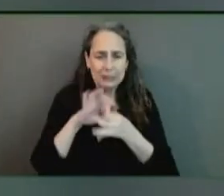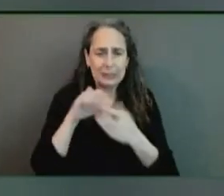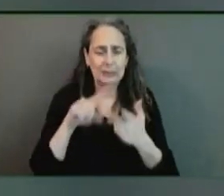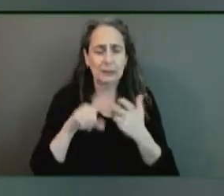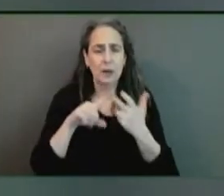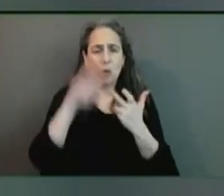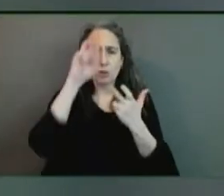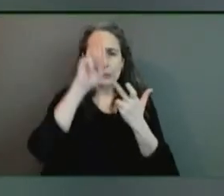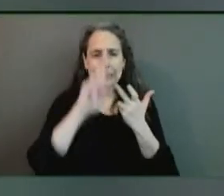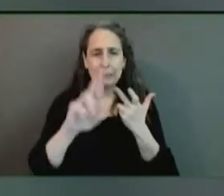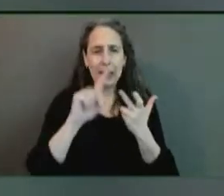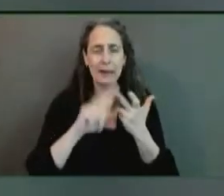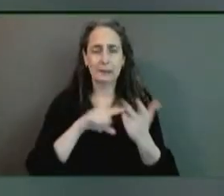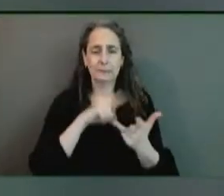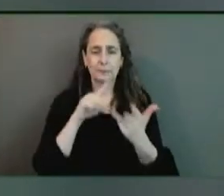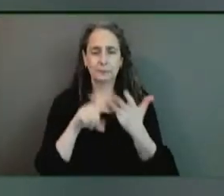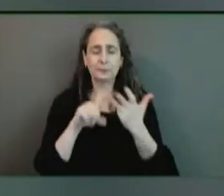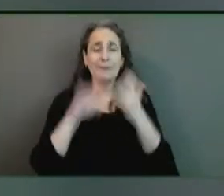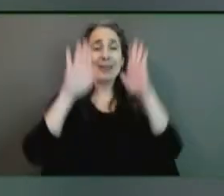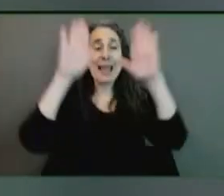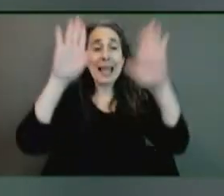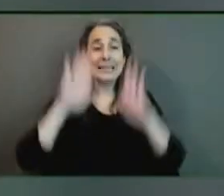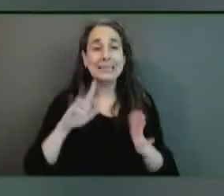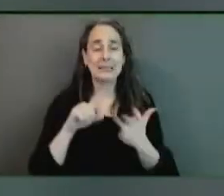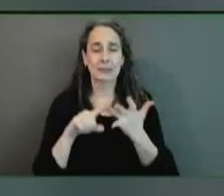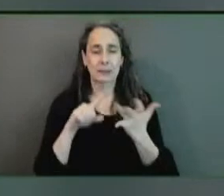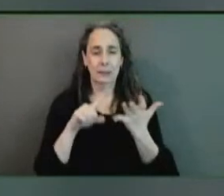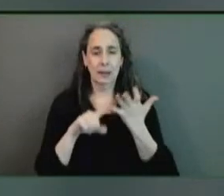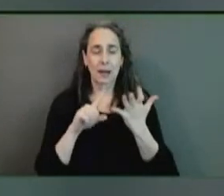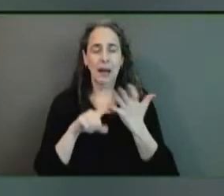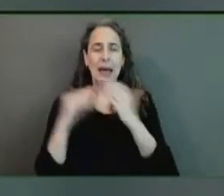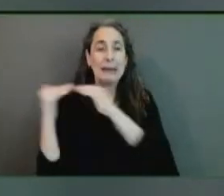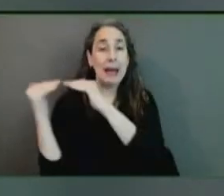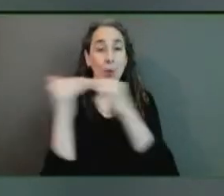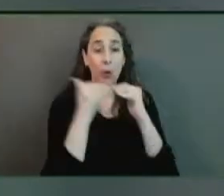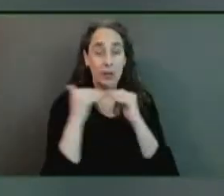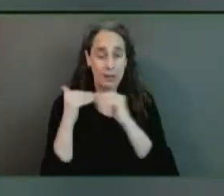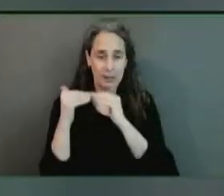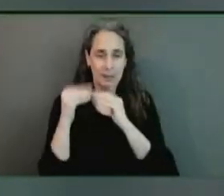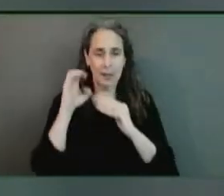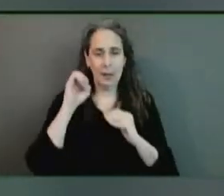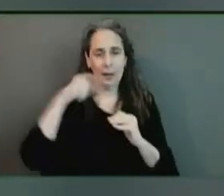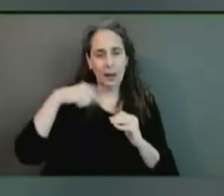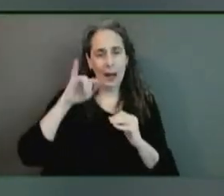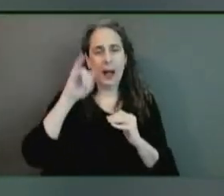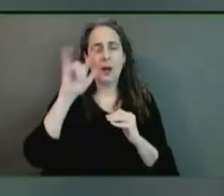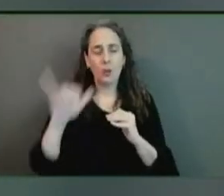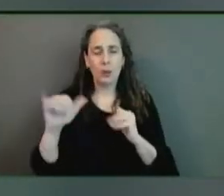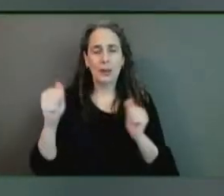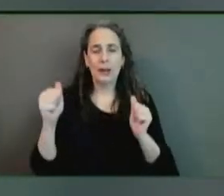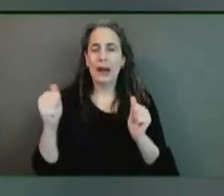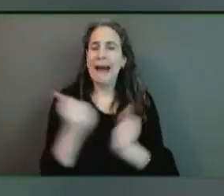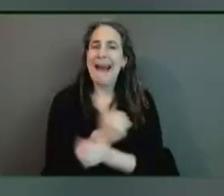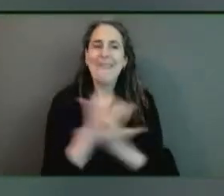learning. Relationships respect.